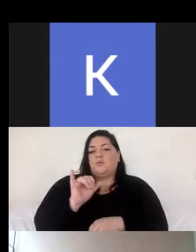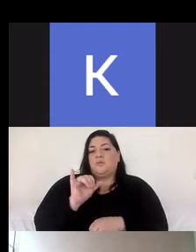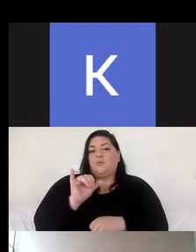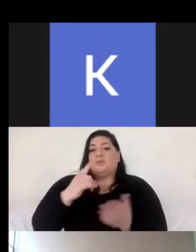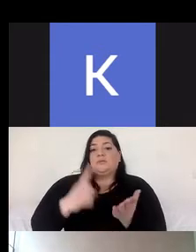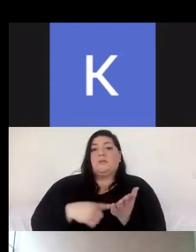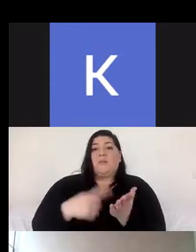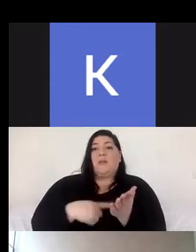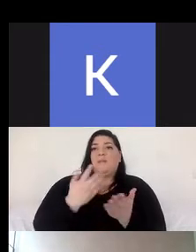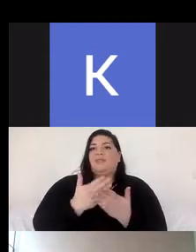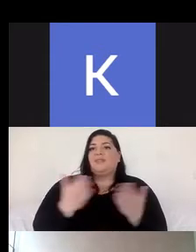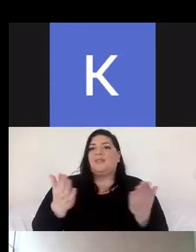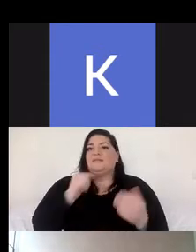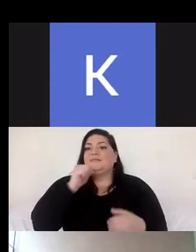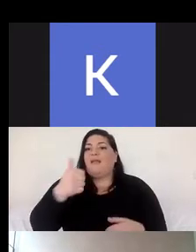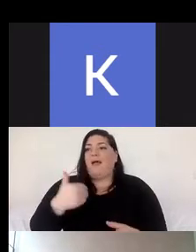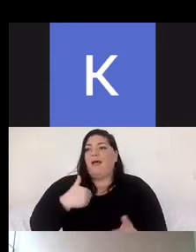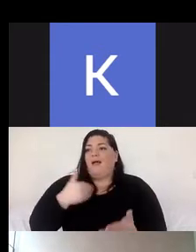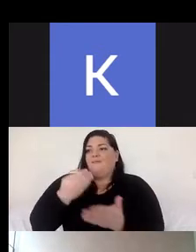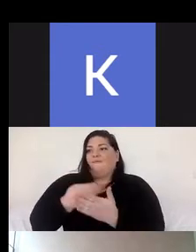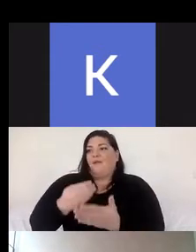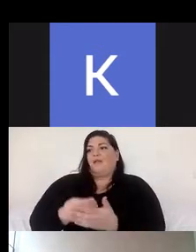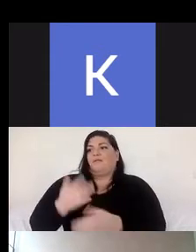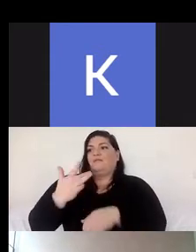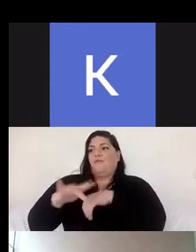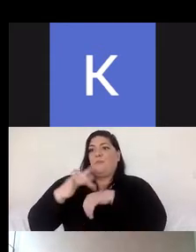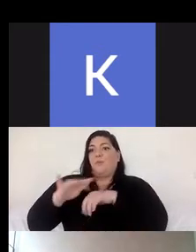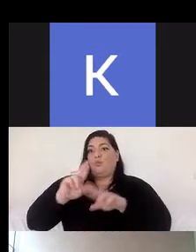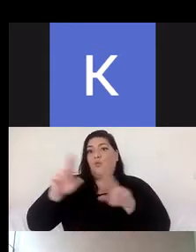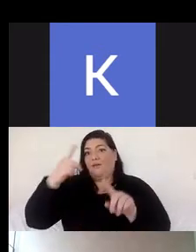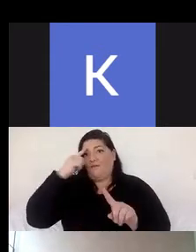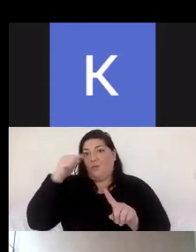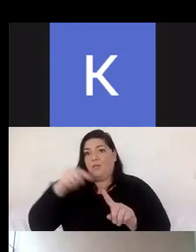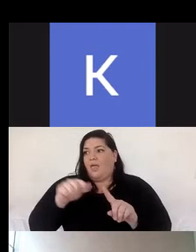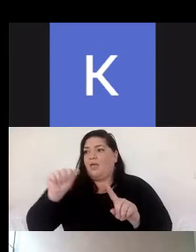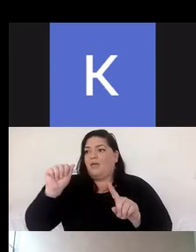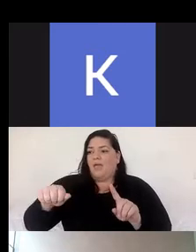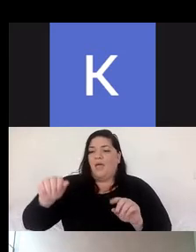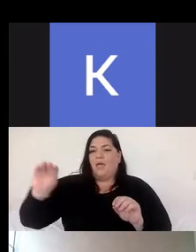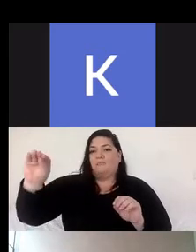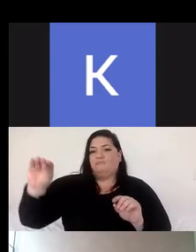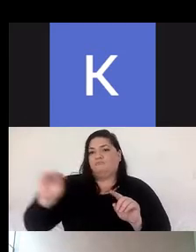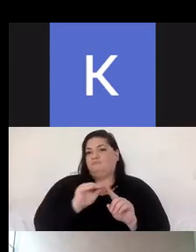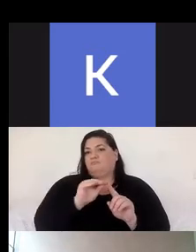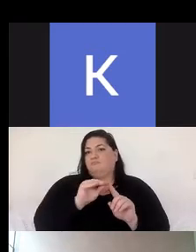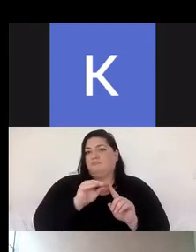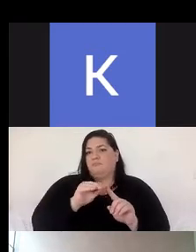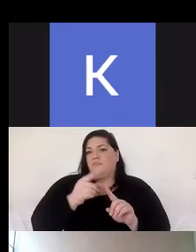that aren't yet funded can be pulled out of those questions